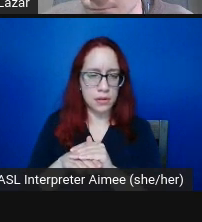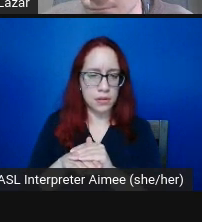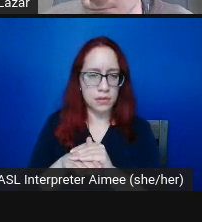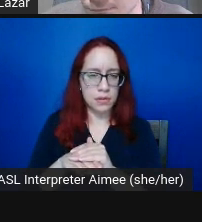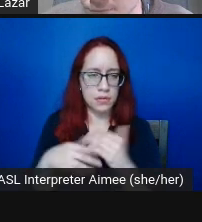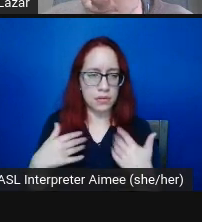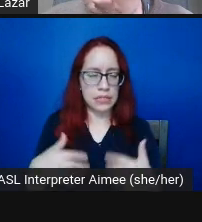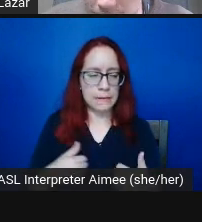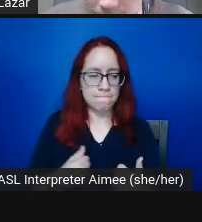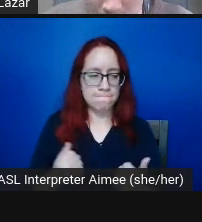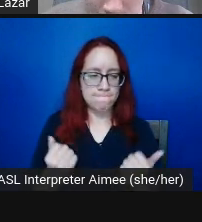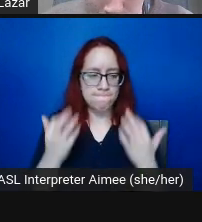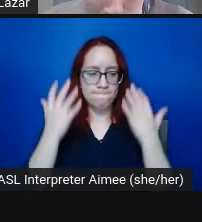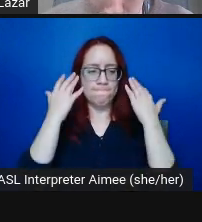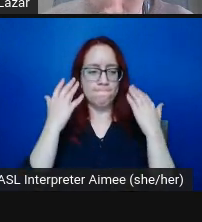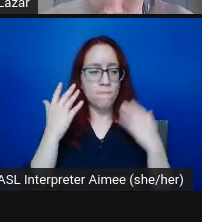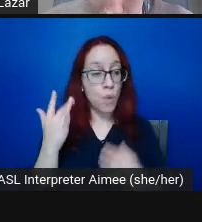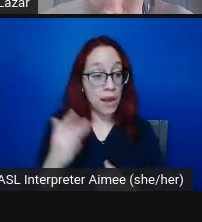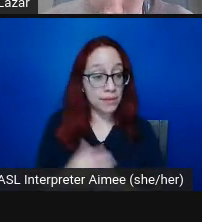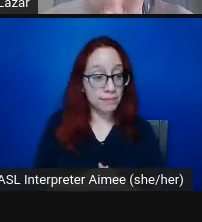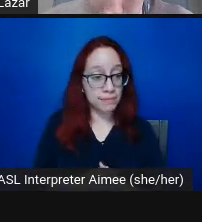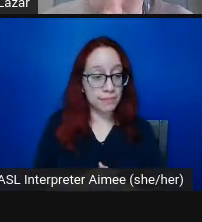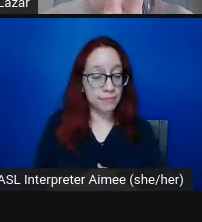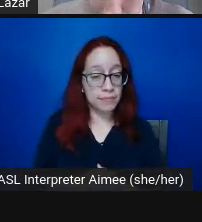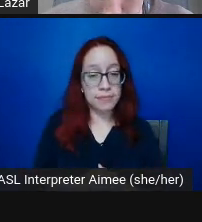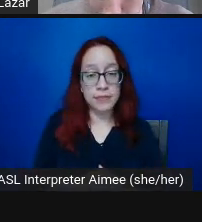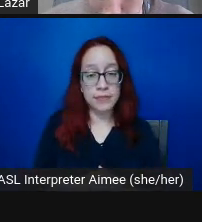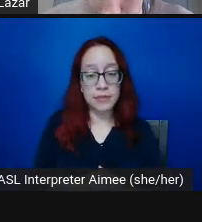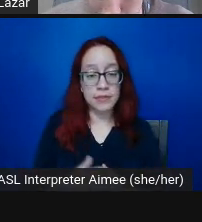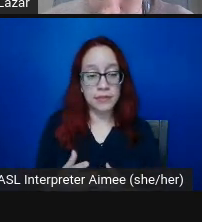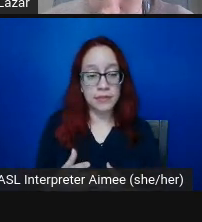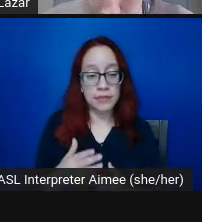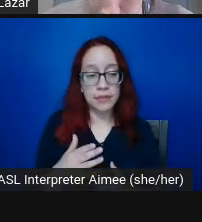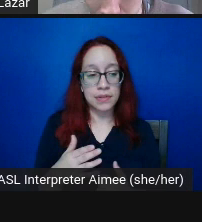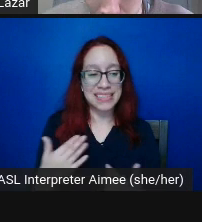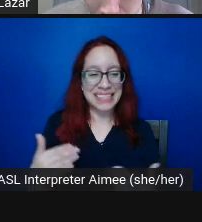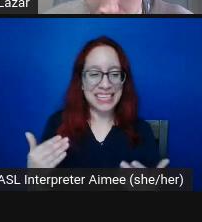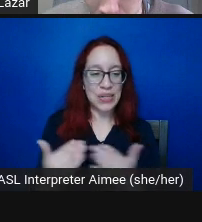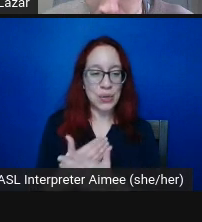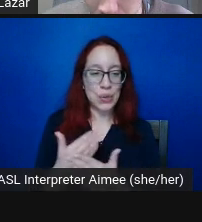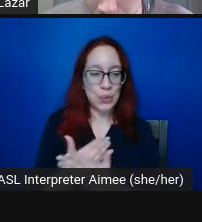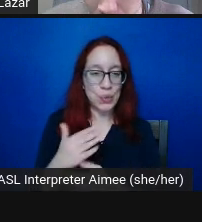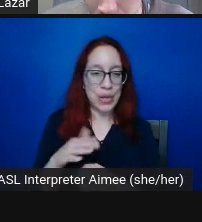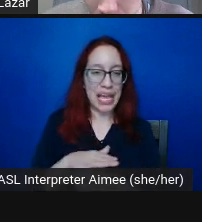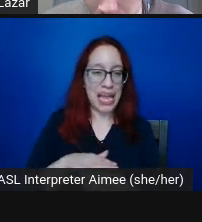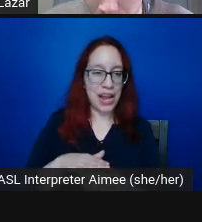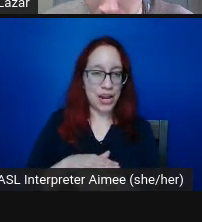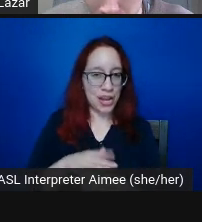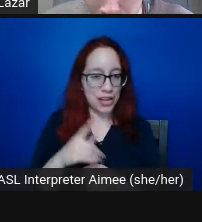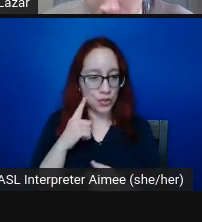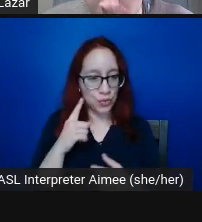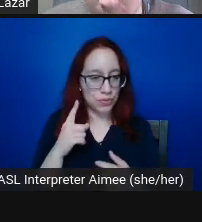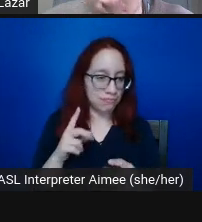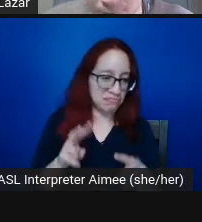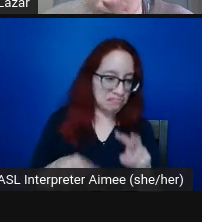It is a brand new area to explore. As we talk about the basics, the truth is